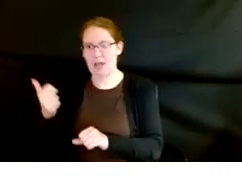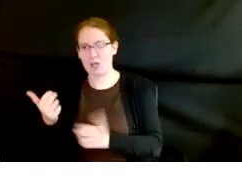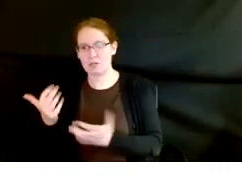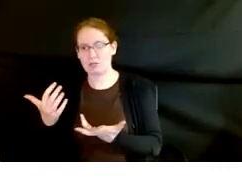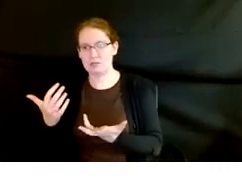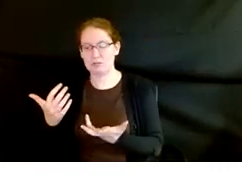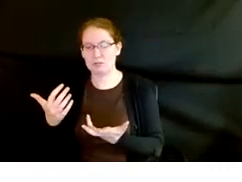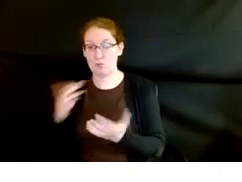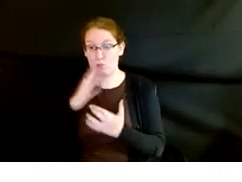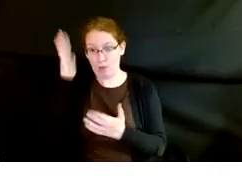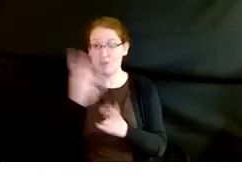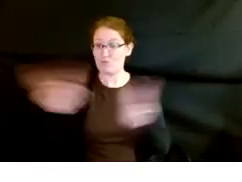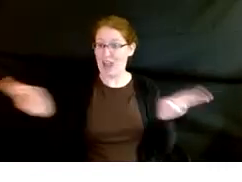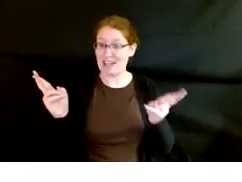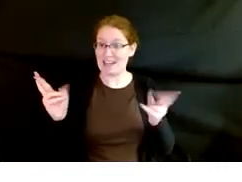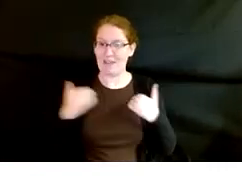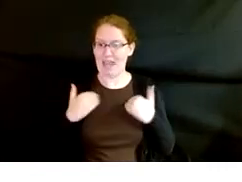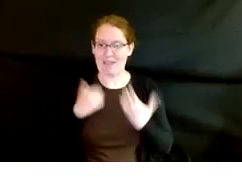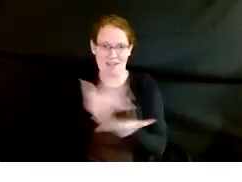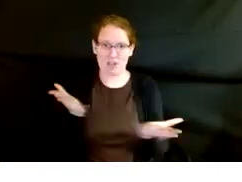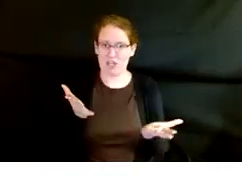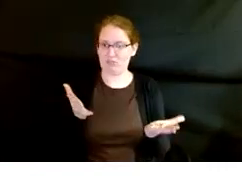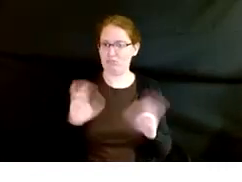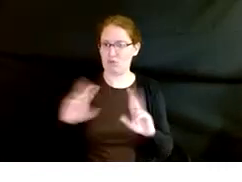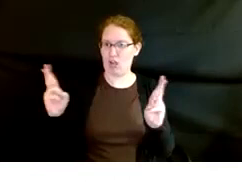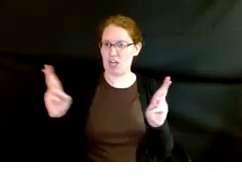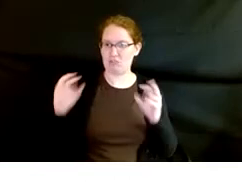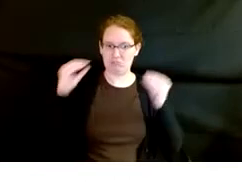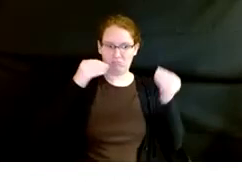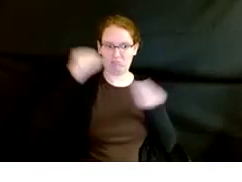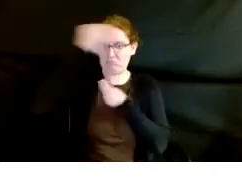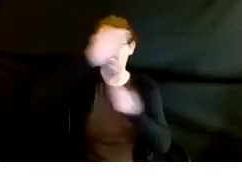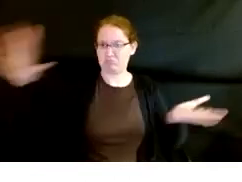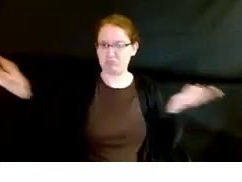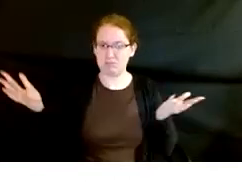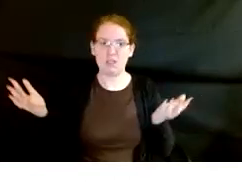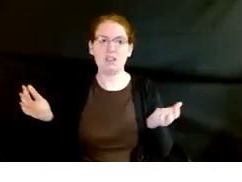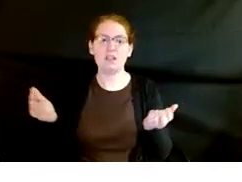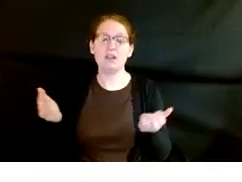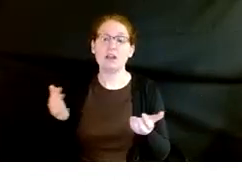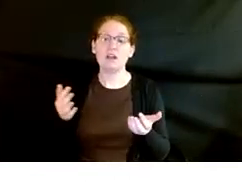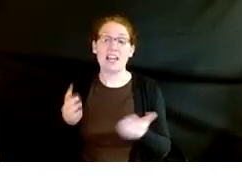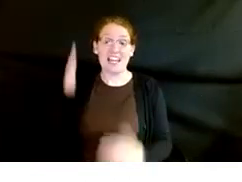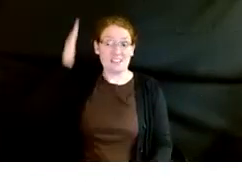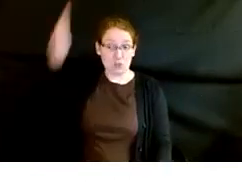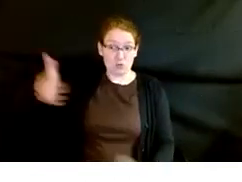be ready and the educational materials will be out there um and then in the future um you know we're